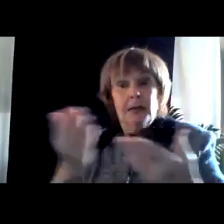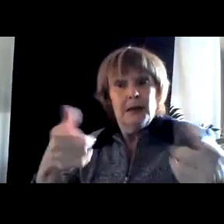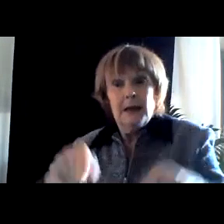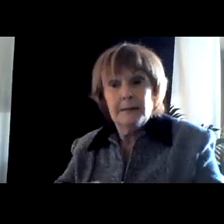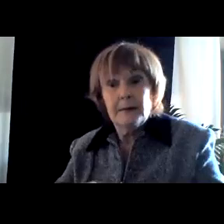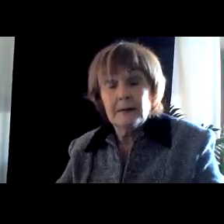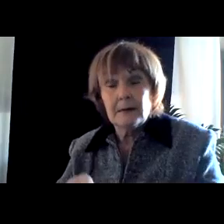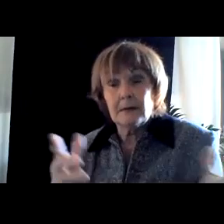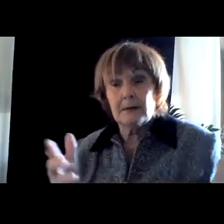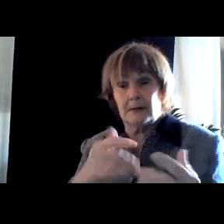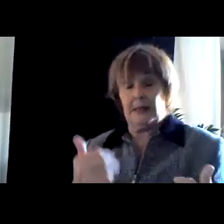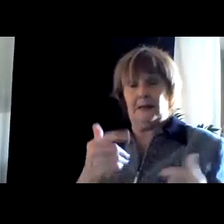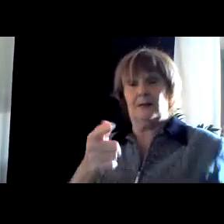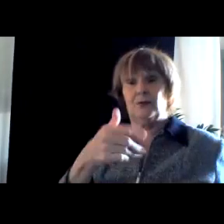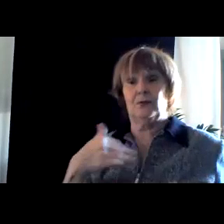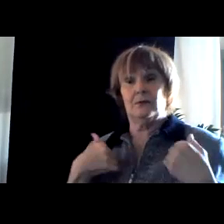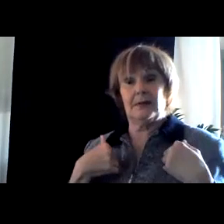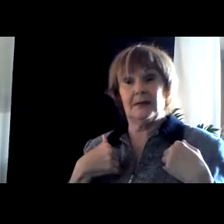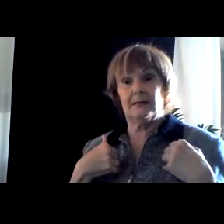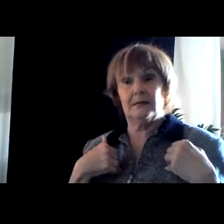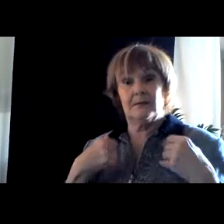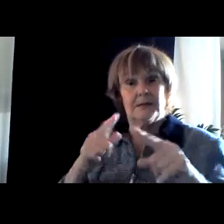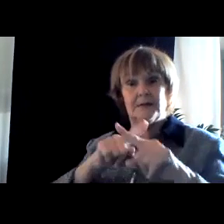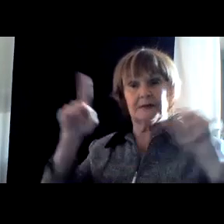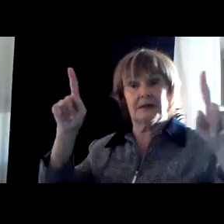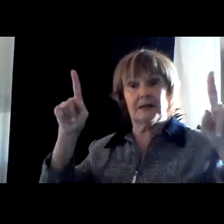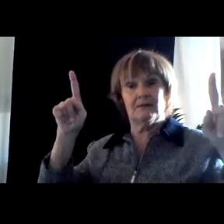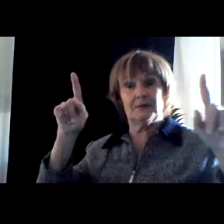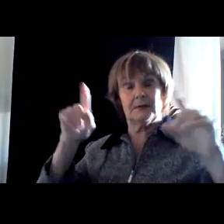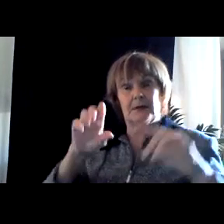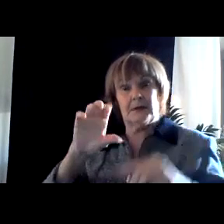you have a totally different class bracket who sees this as a place where they can come in